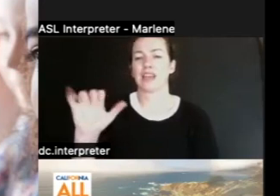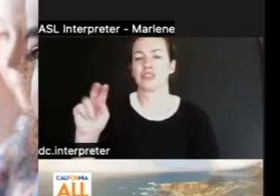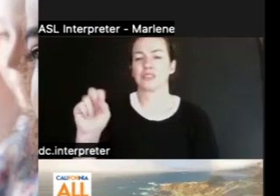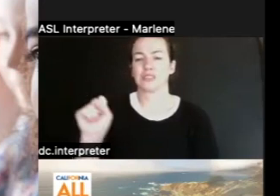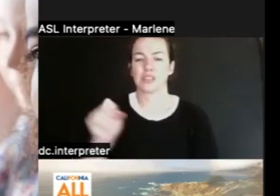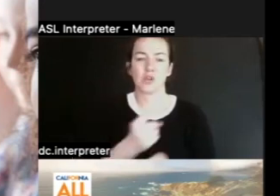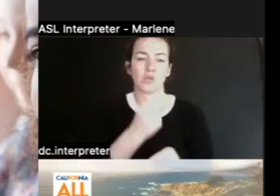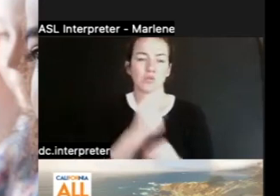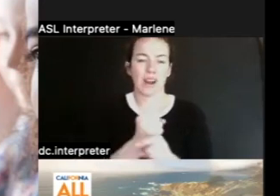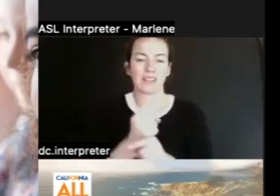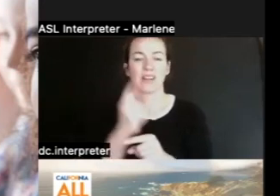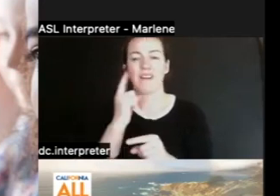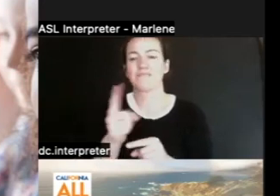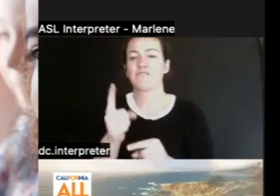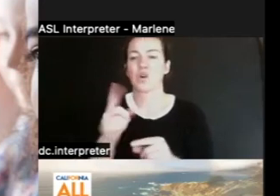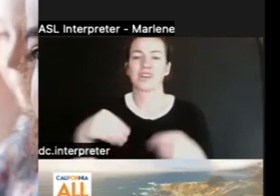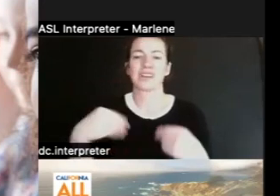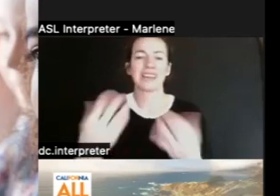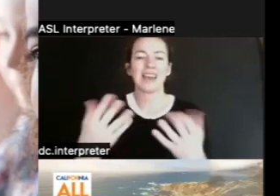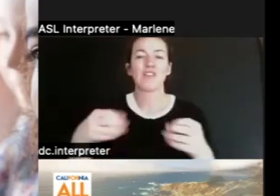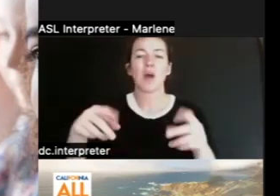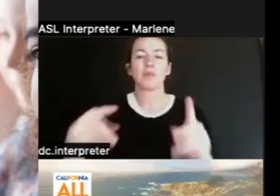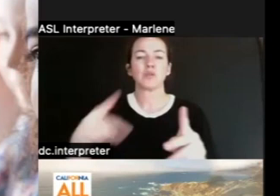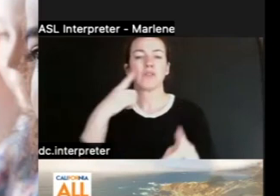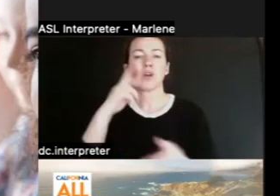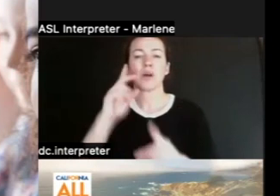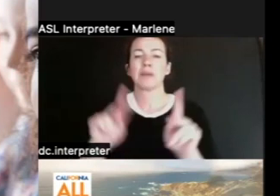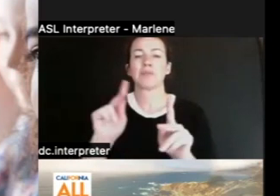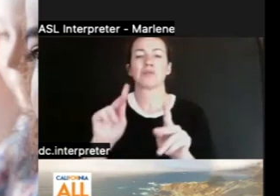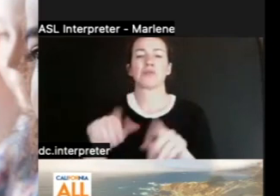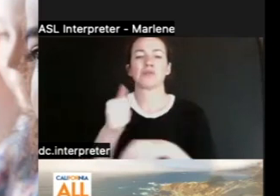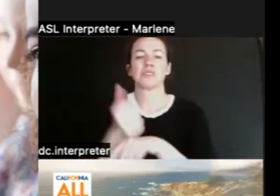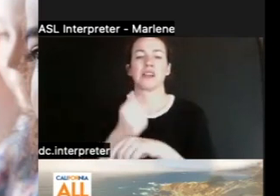do to give people opportunities to produce for the network that they were now going to subscribe to.